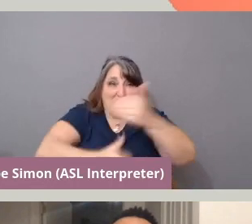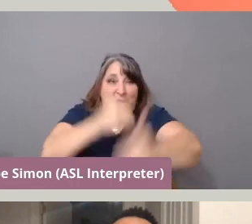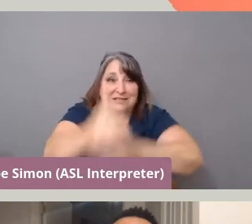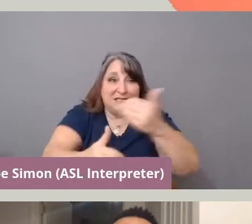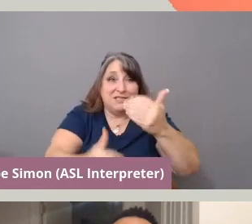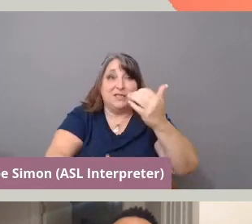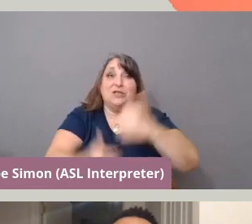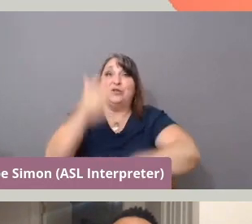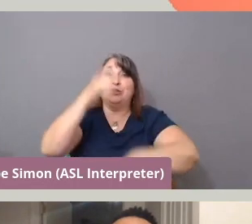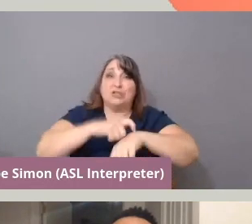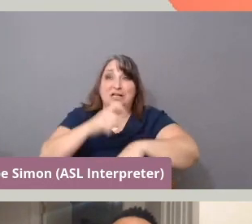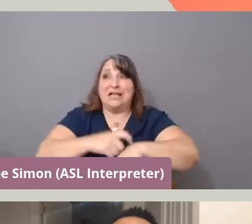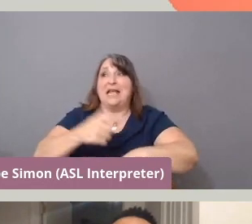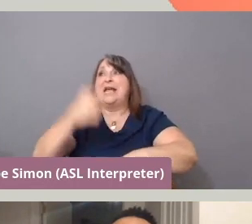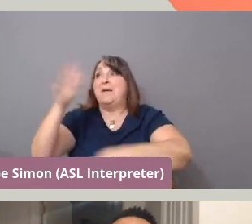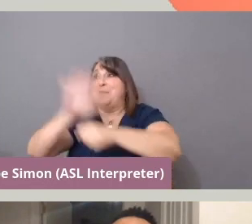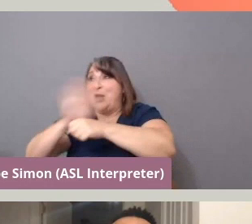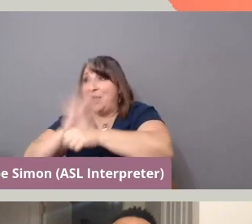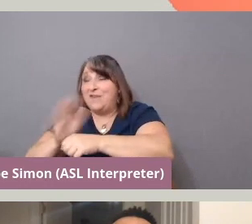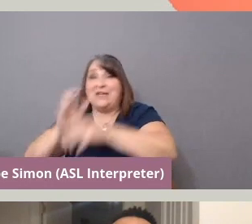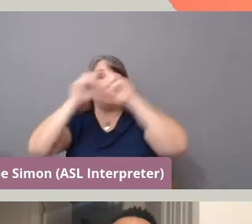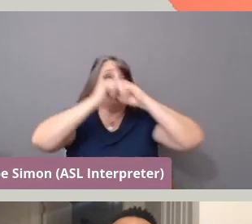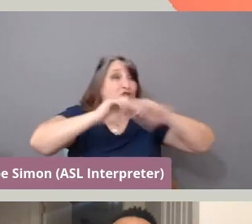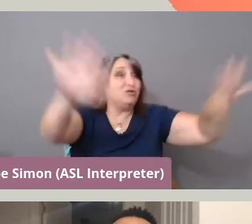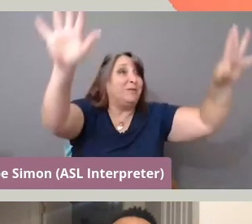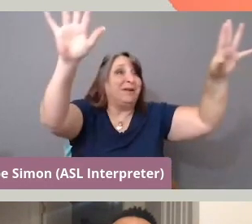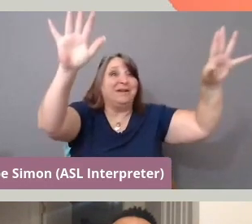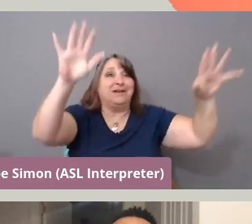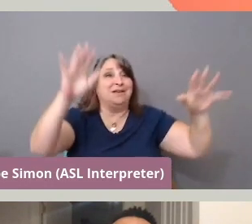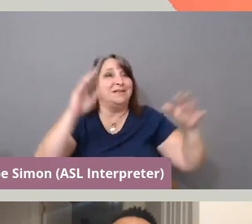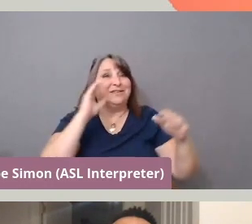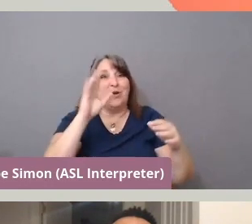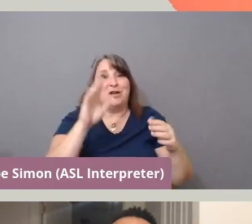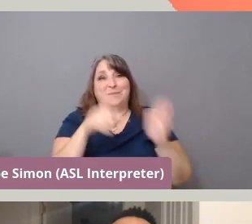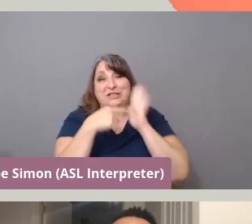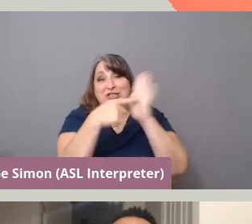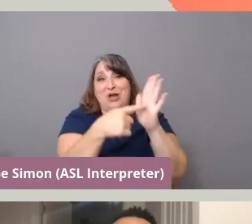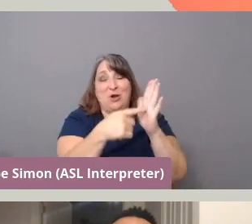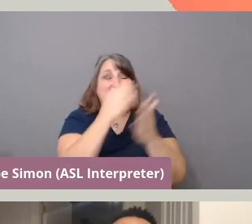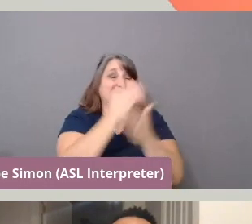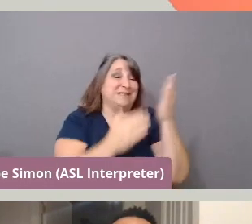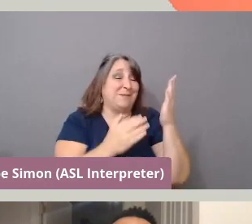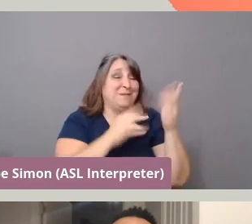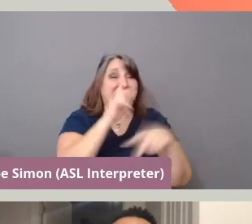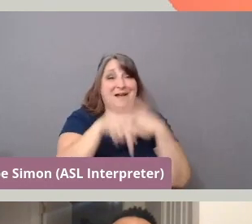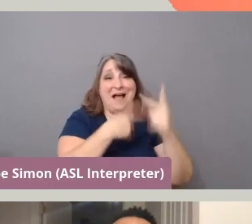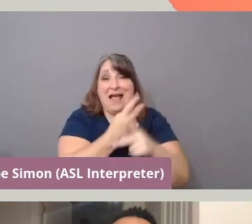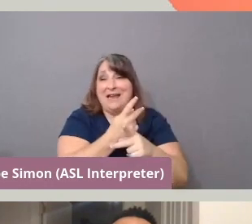It gets distributed. It's going to some sort of a different entity as far as distribution is concerned.